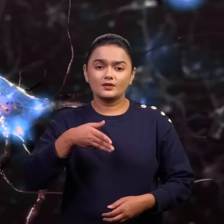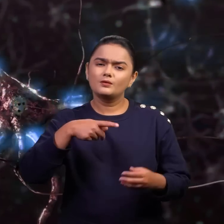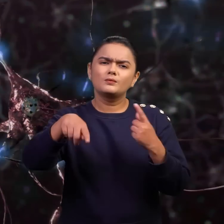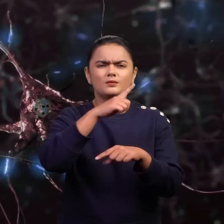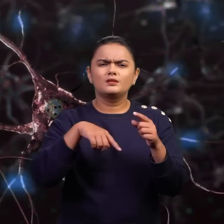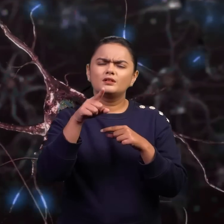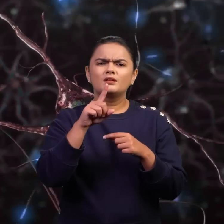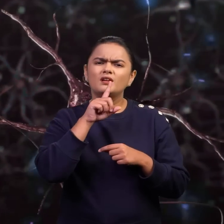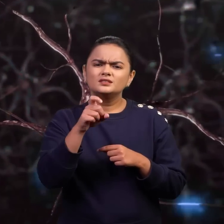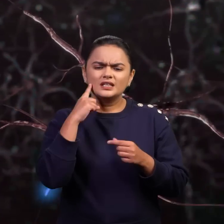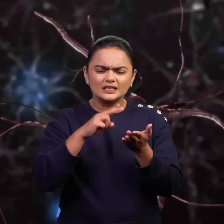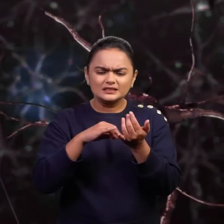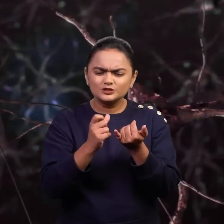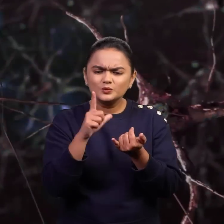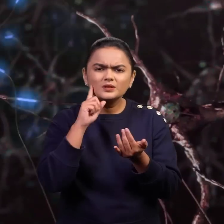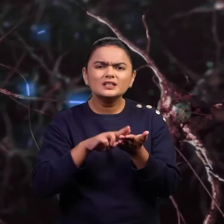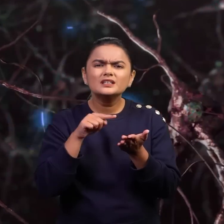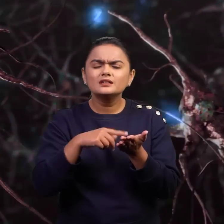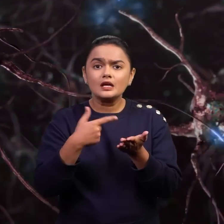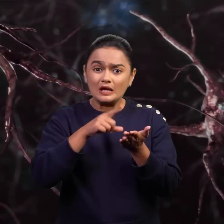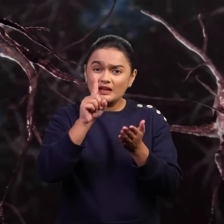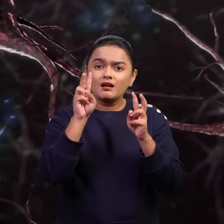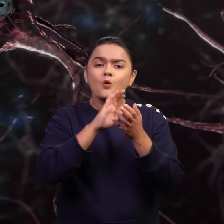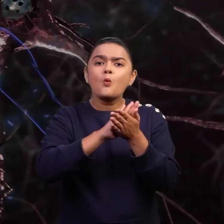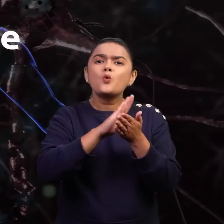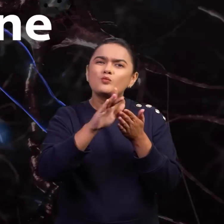Wondering what insulin is? Insulin is a hormone.